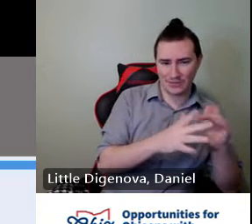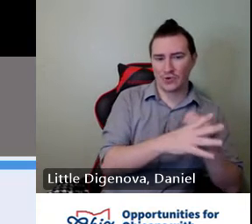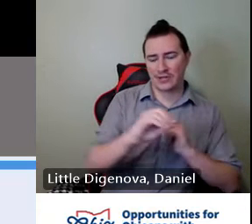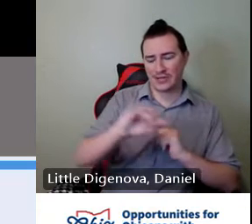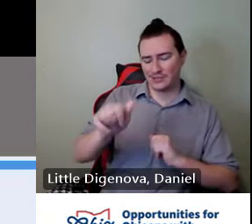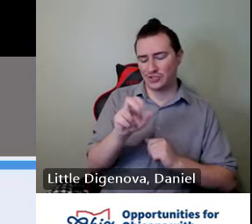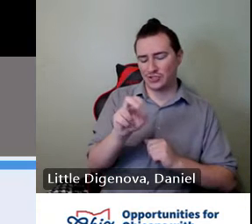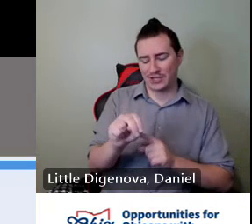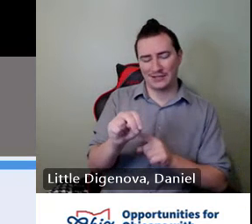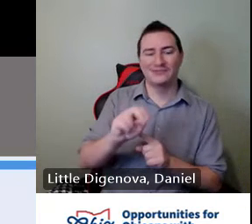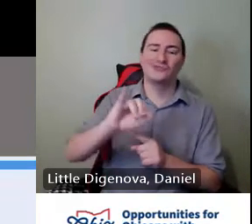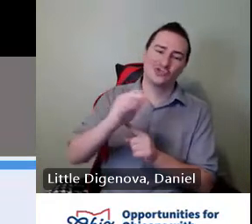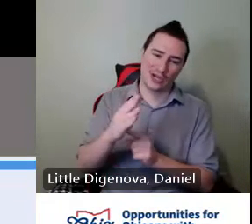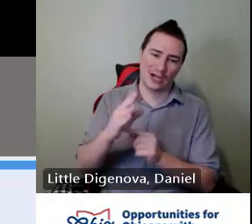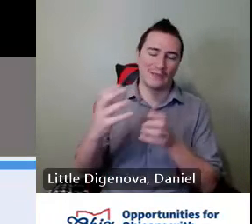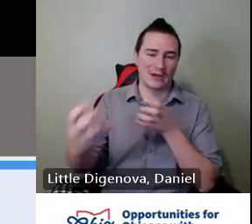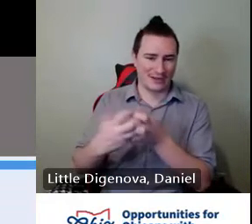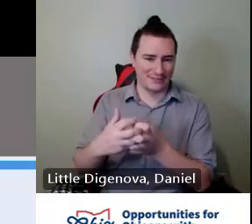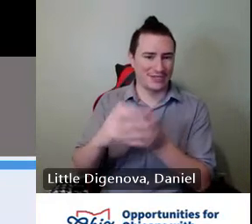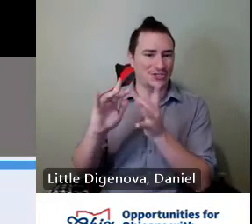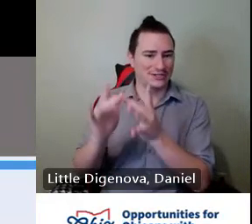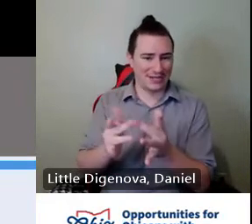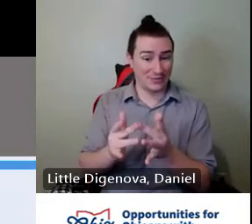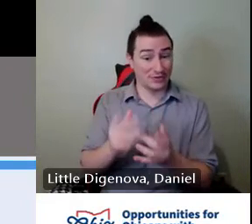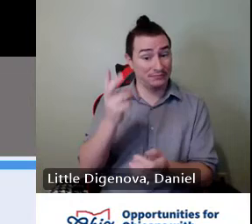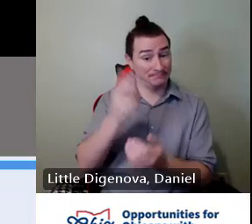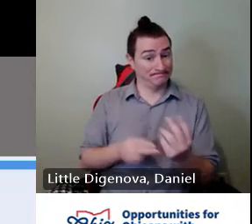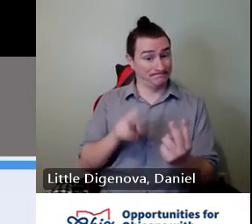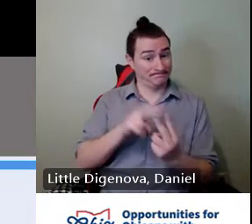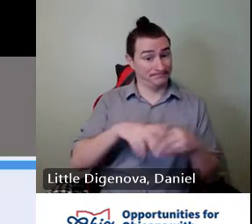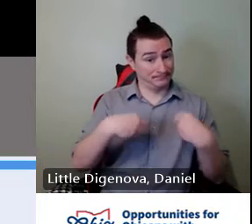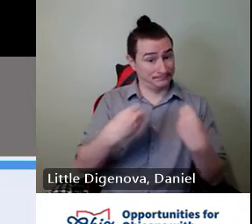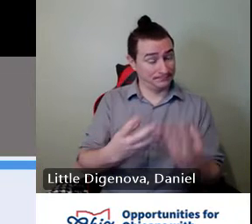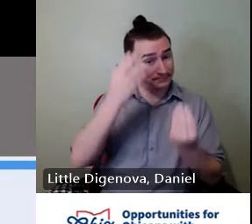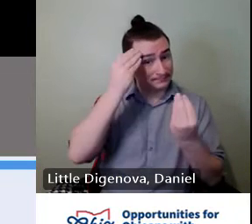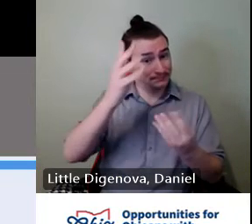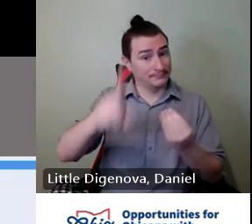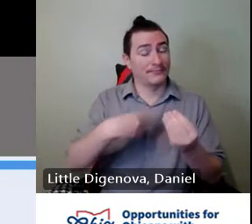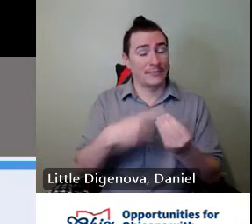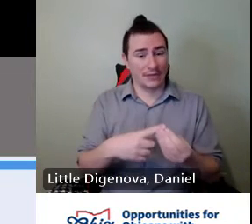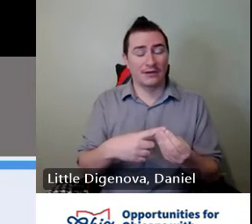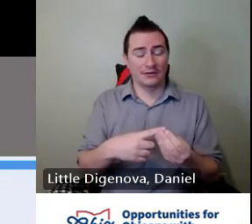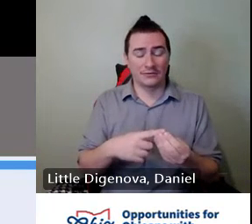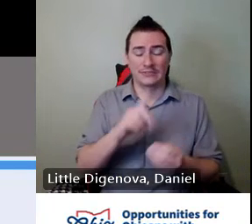They both provide information on accommodations and disability employment topics and are available to employees and